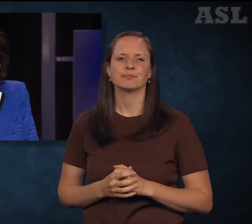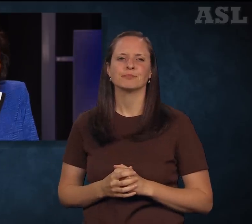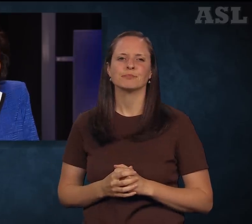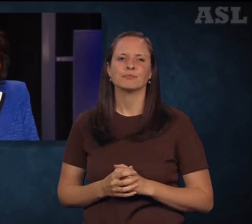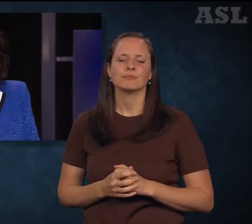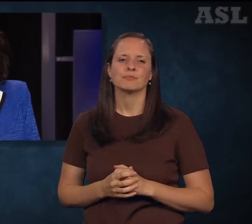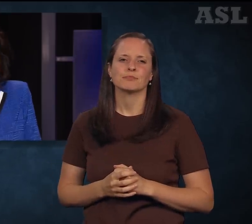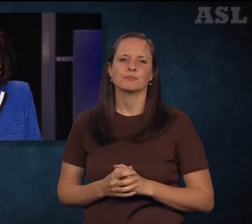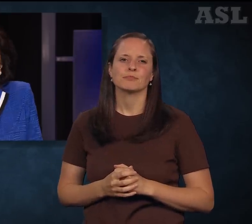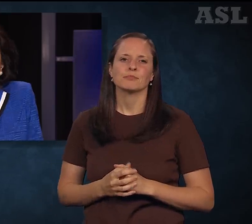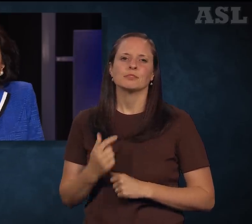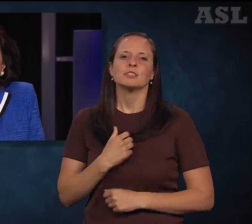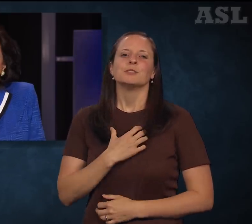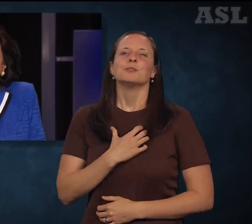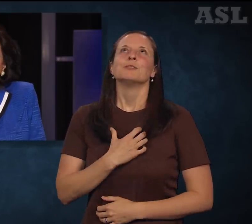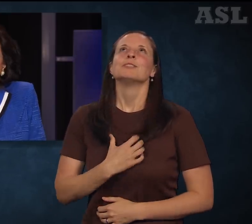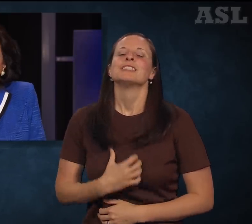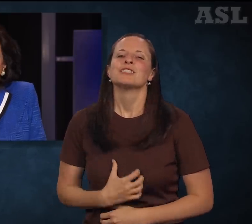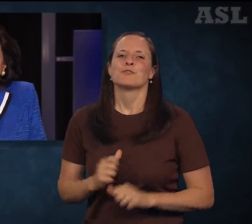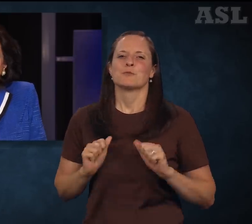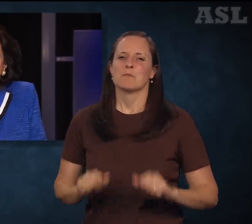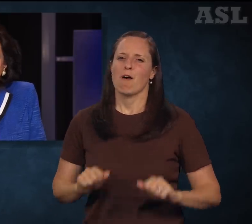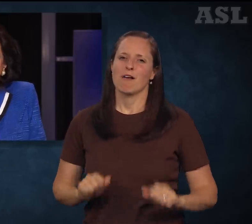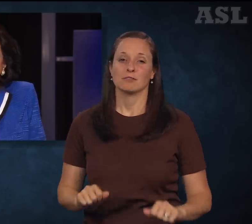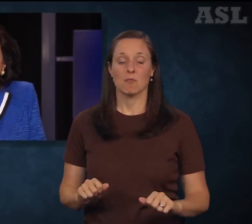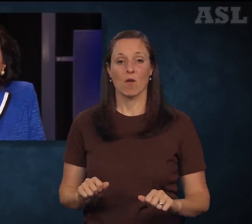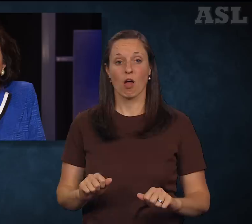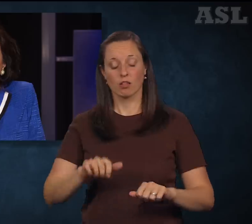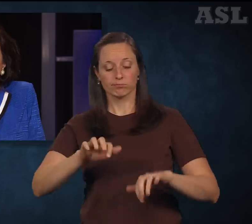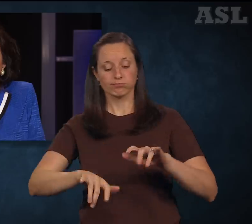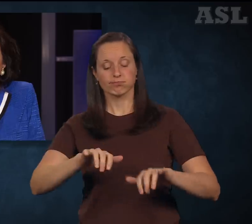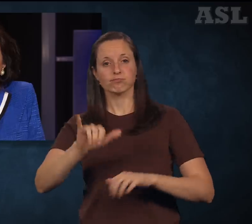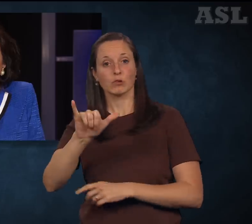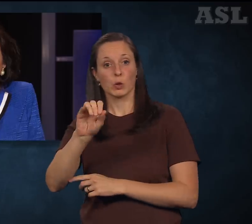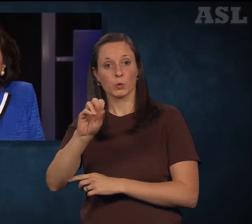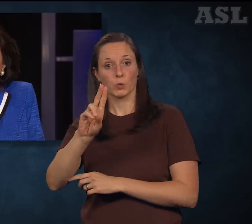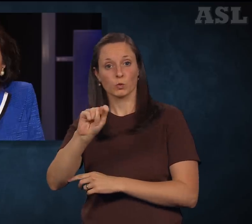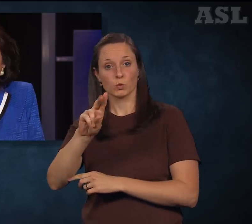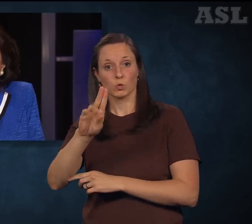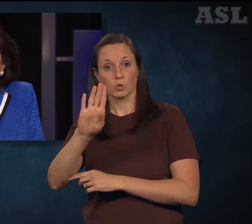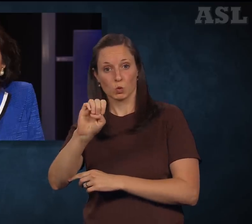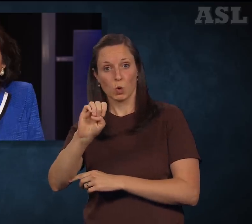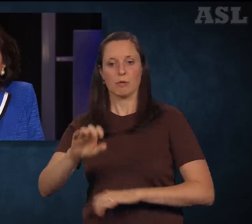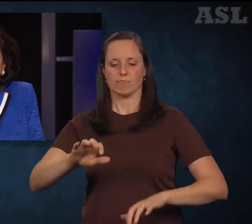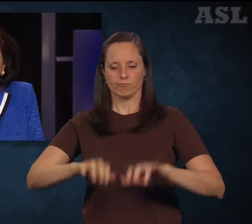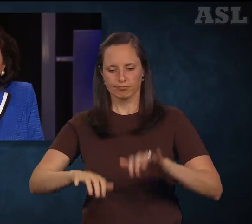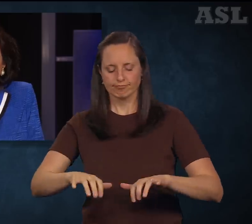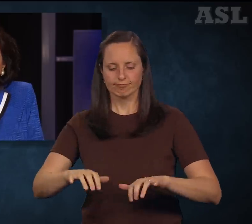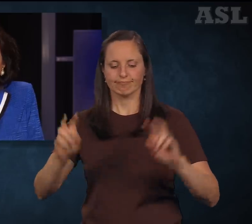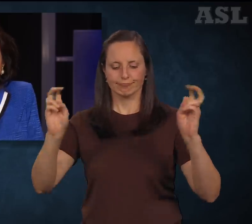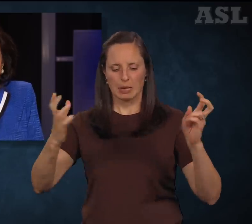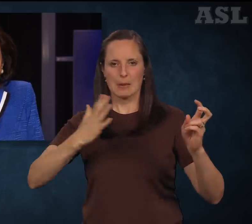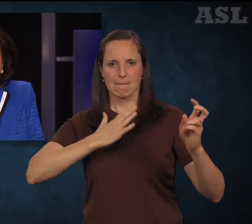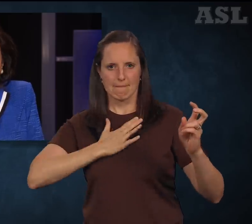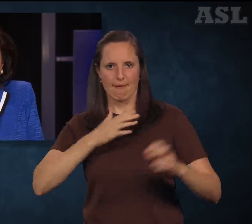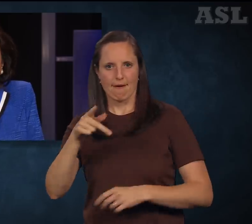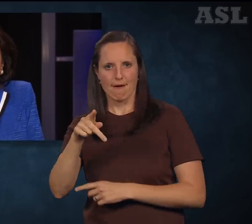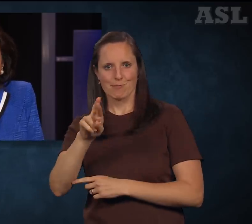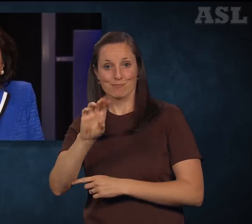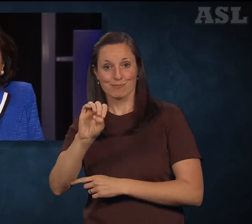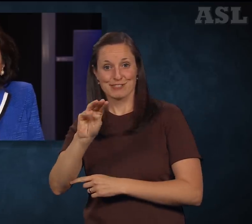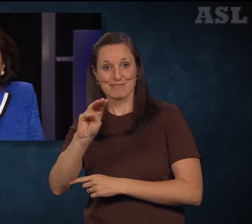SO, LET ME ASK YOU A QUESSTION: